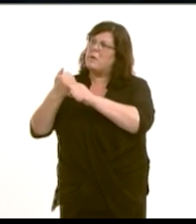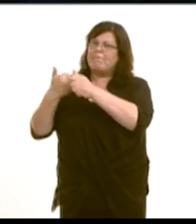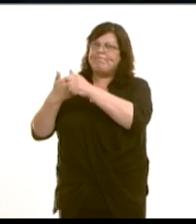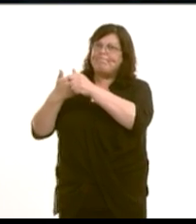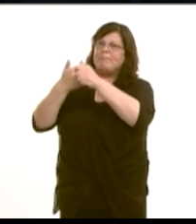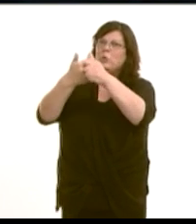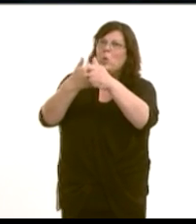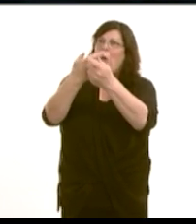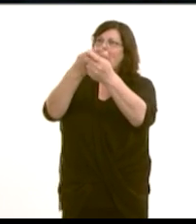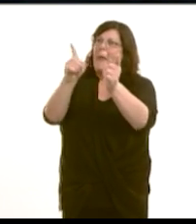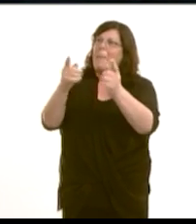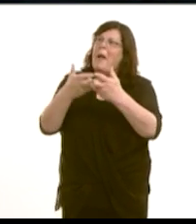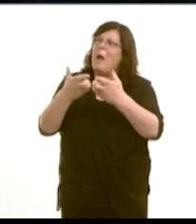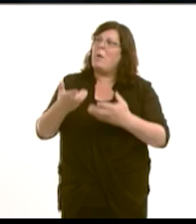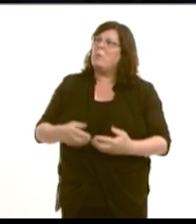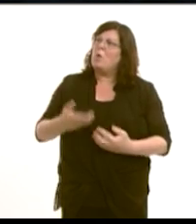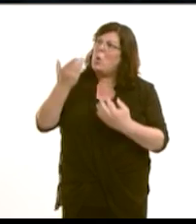they probably need right now? Have you been to visit?